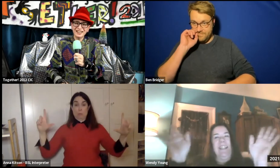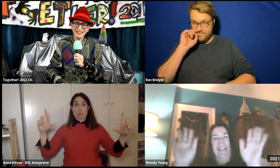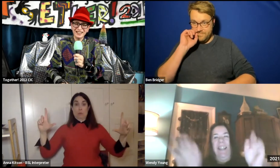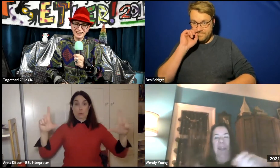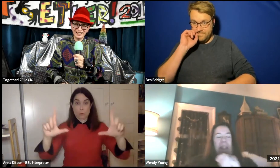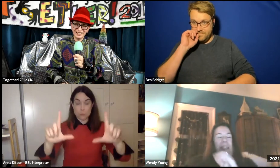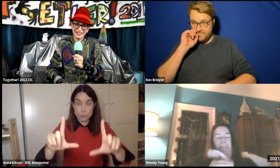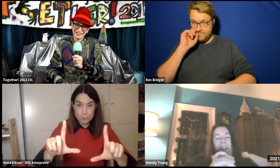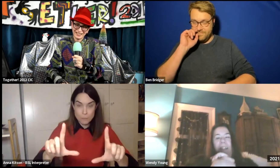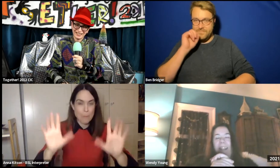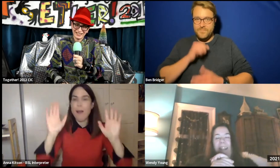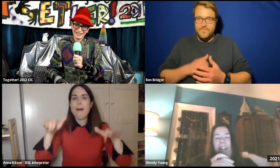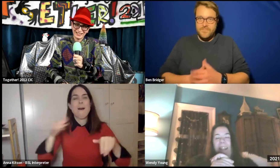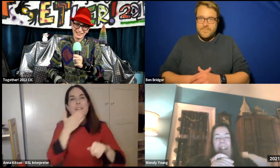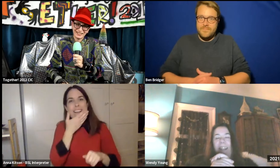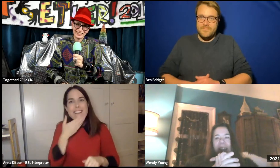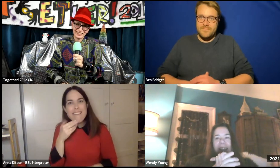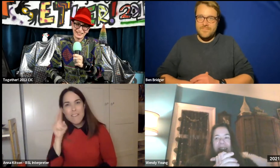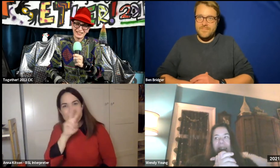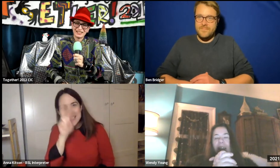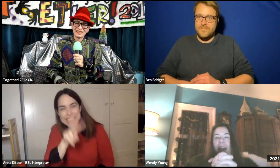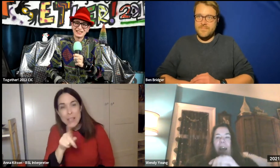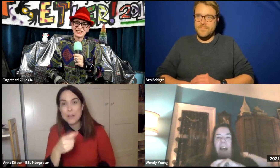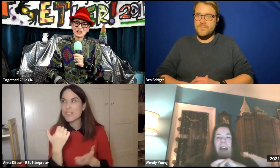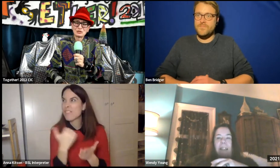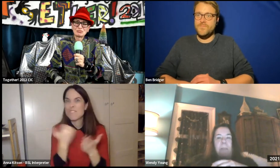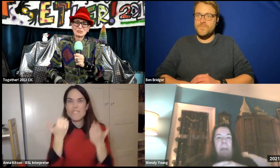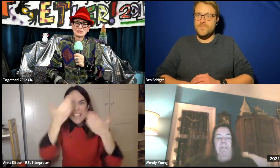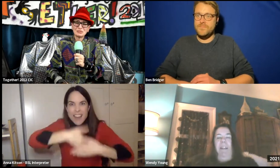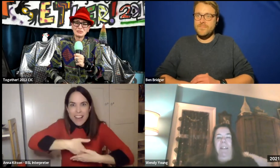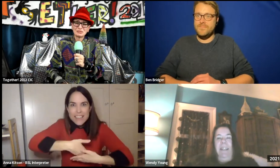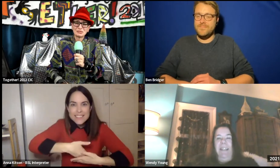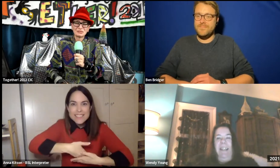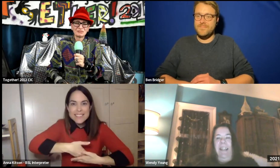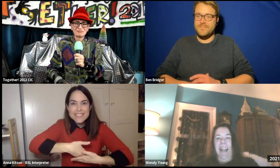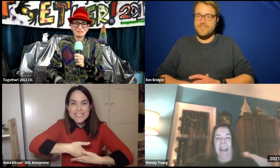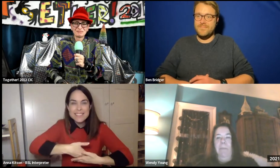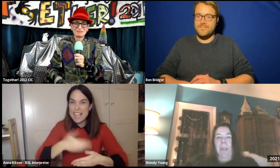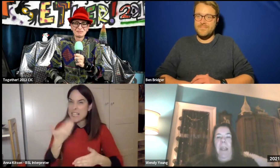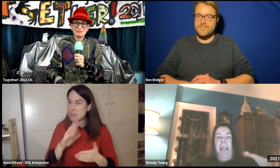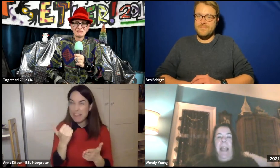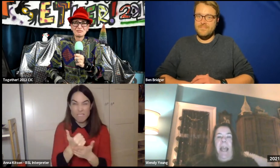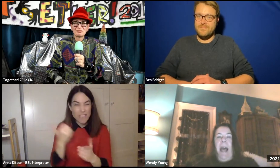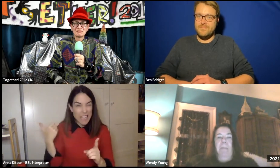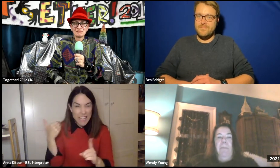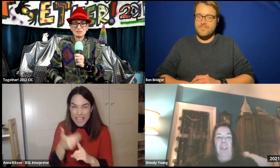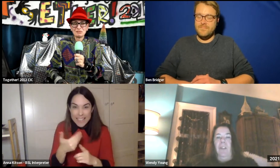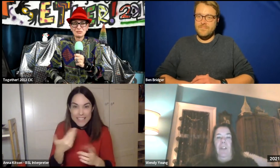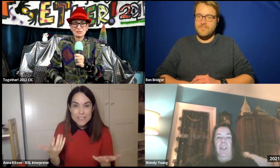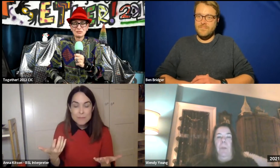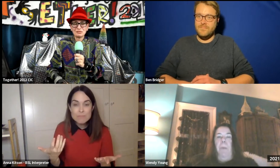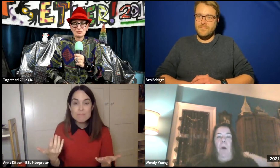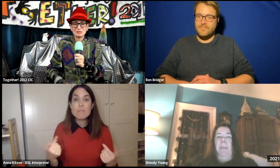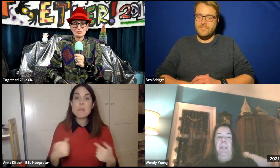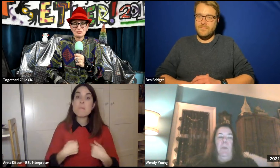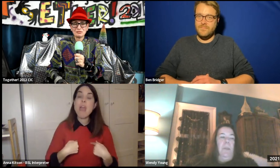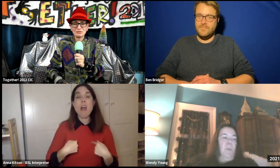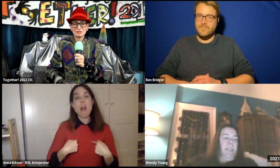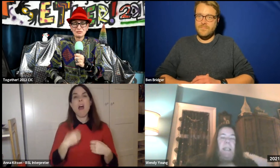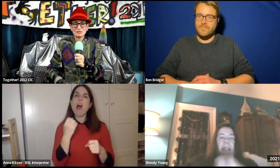you, it's a fantastic night this, it's been fantastic.